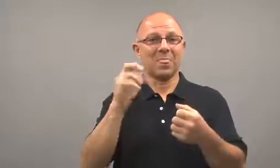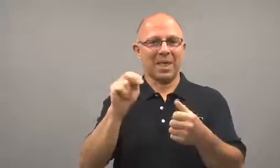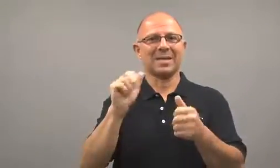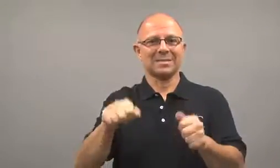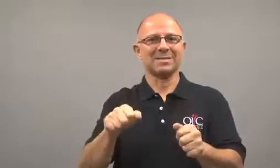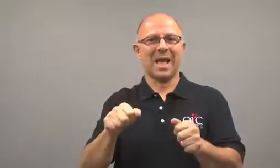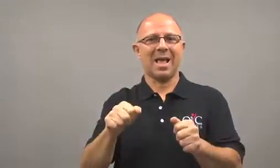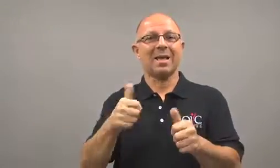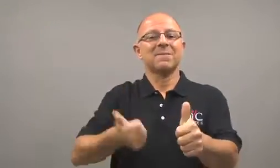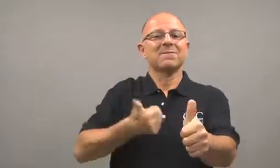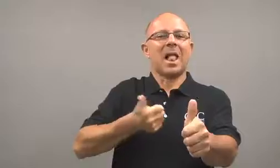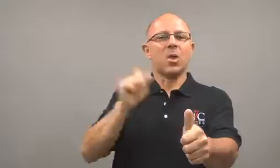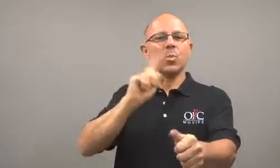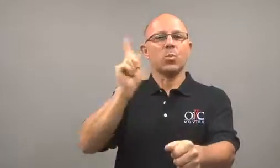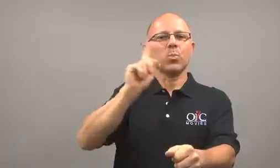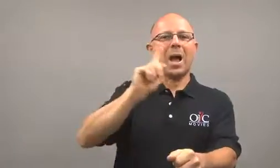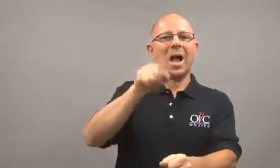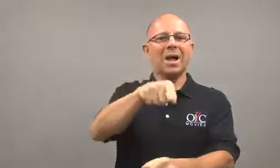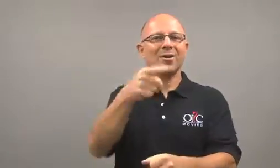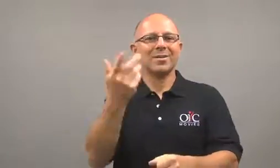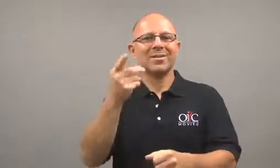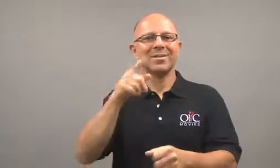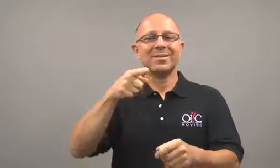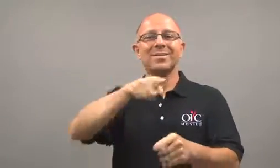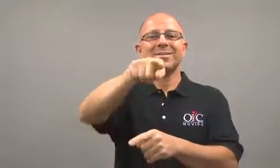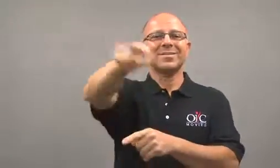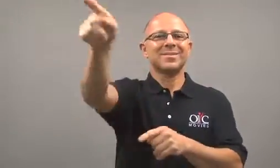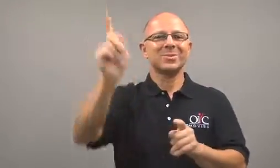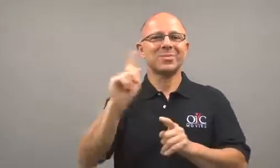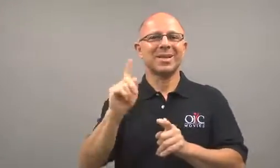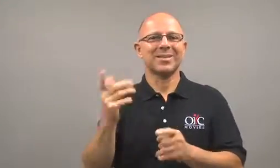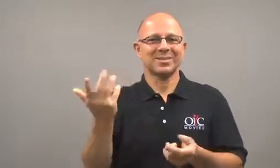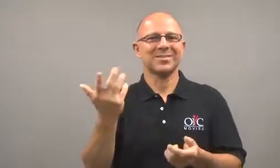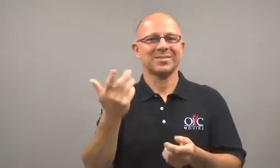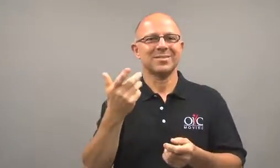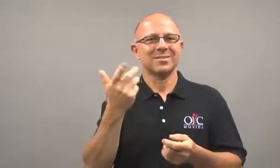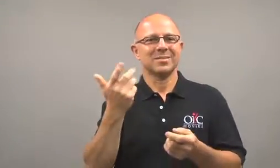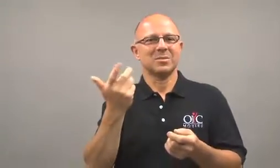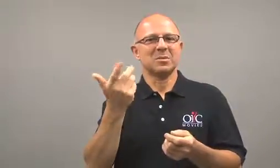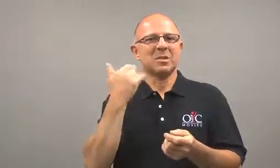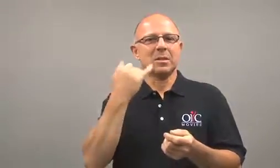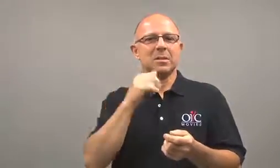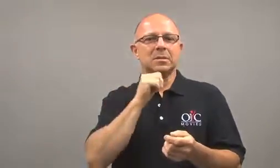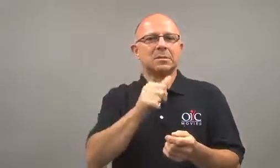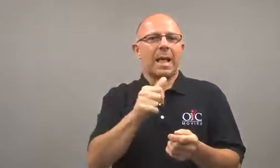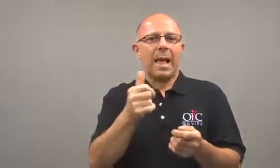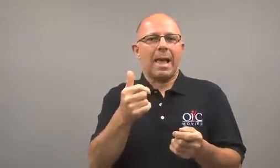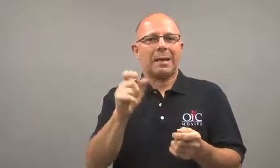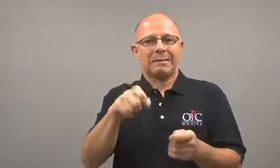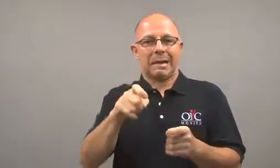Then the car can be tracked to see where it is and where it's going.